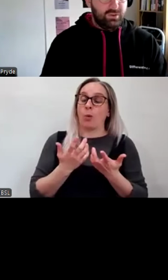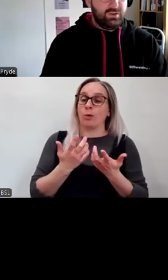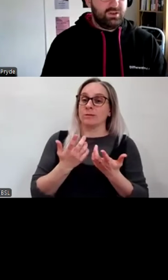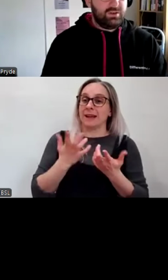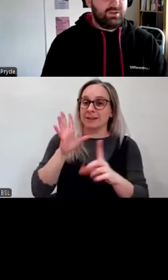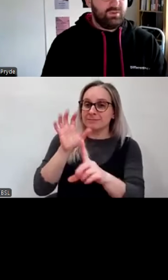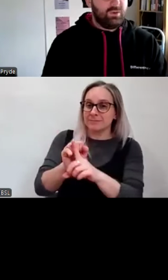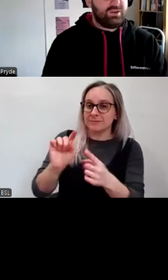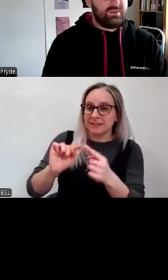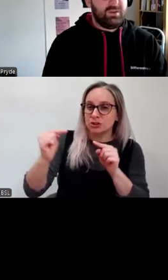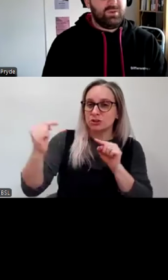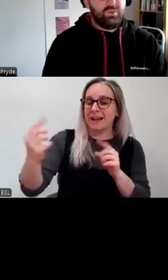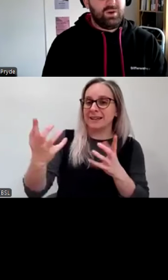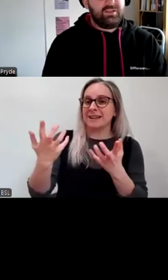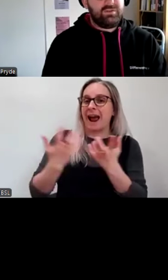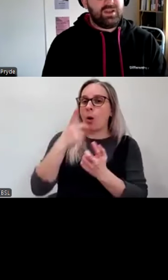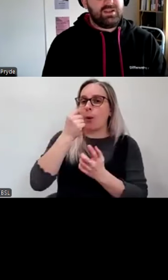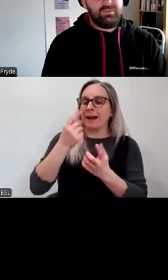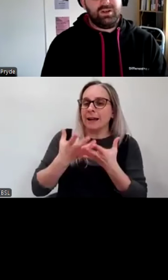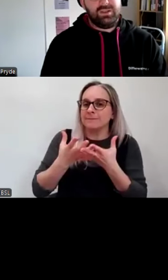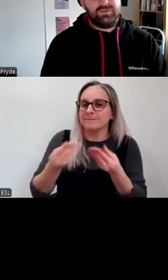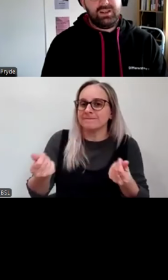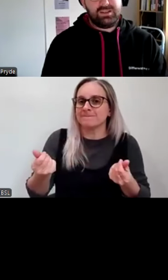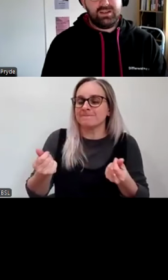to what people with hidden impairments face.